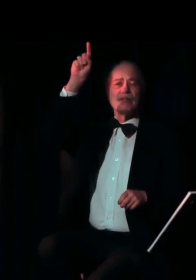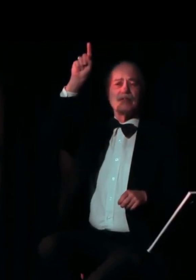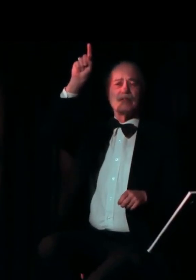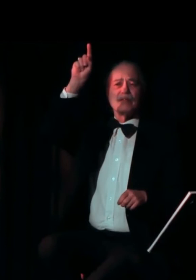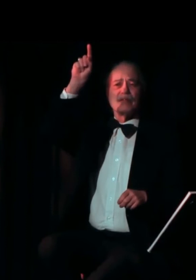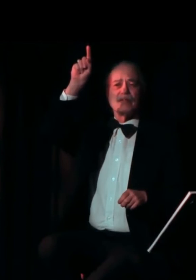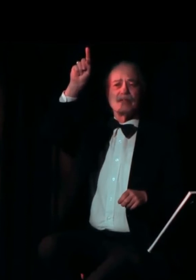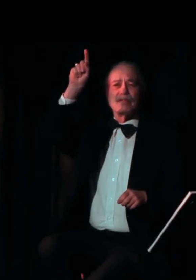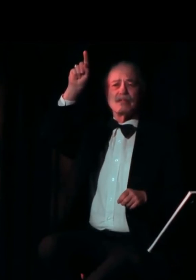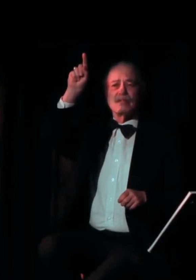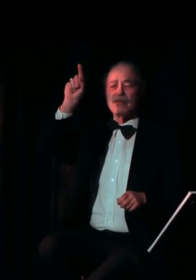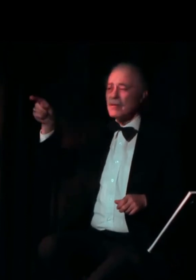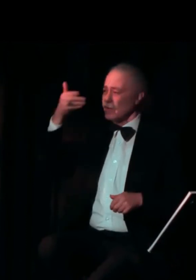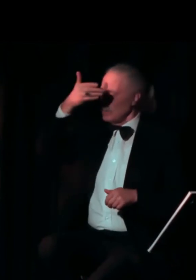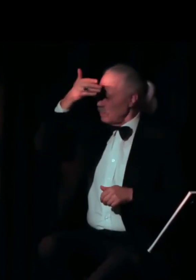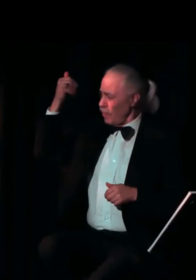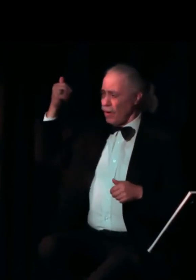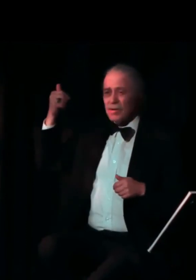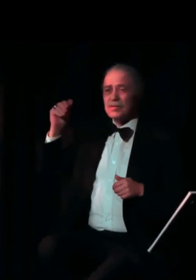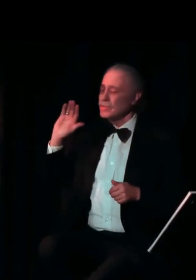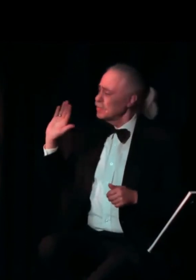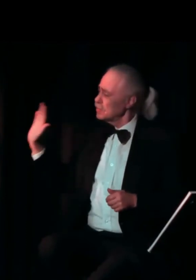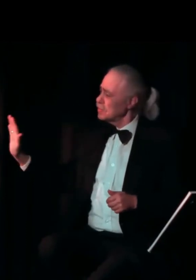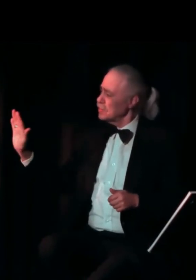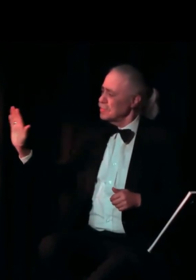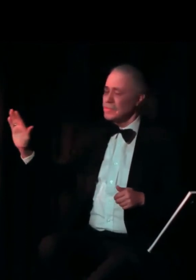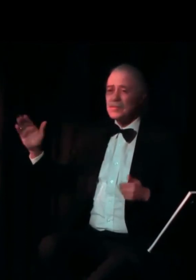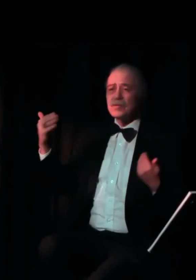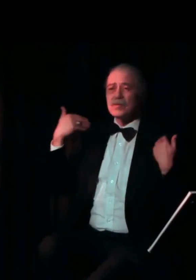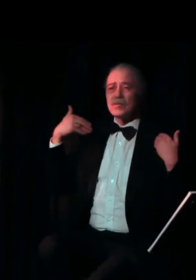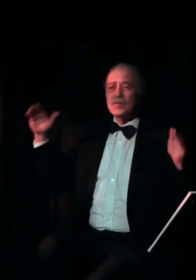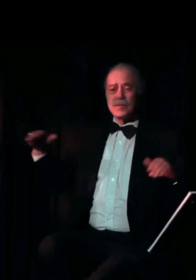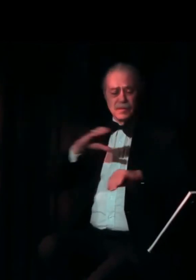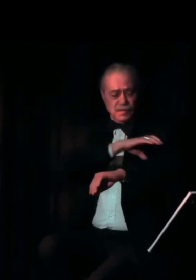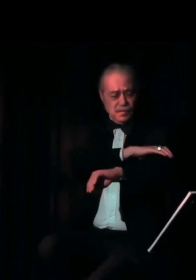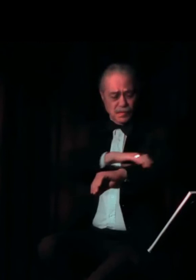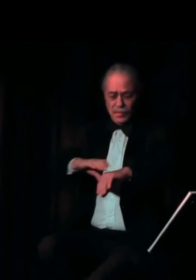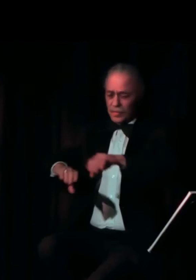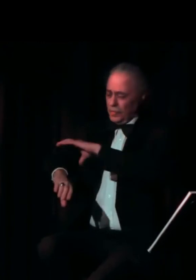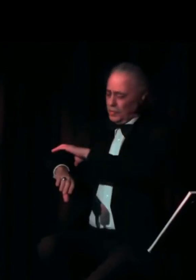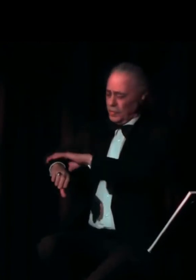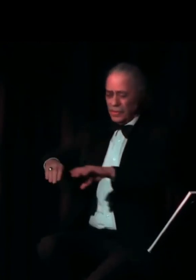They forgot how to fly. And they forgot the soaring heights of the sky.